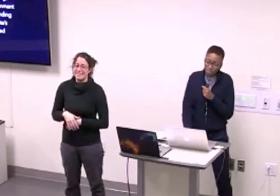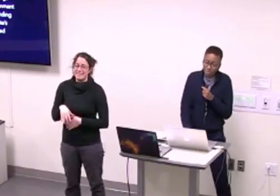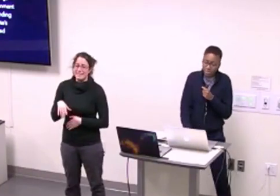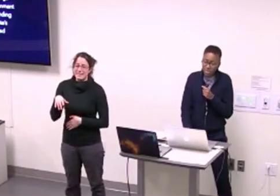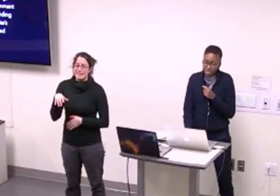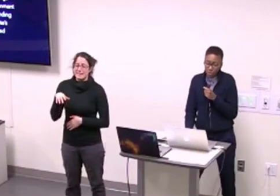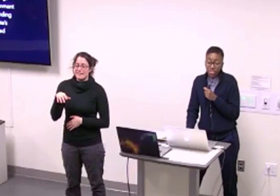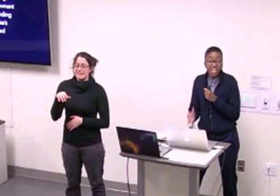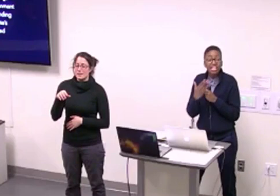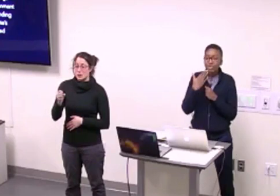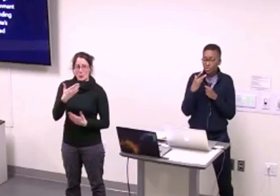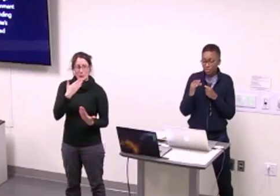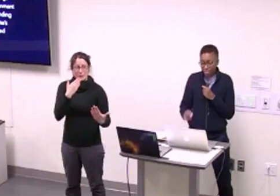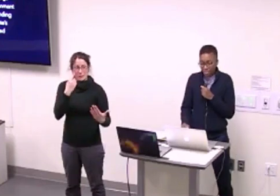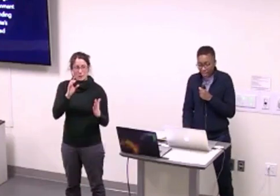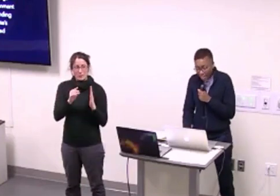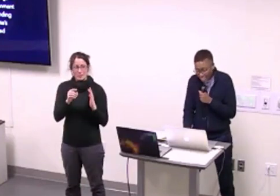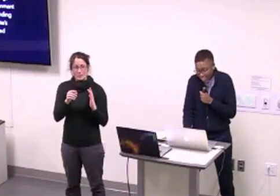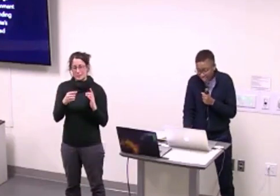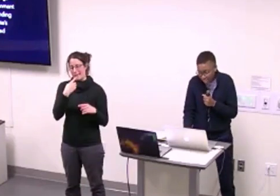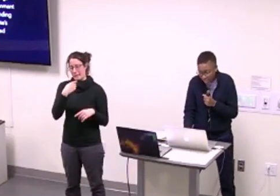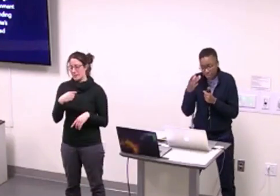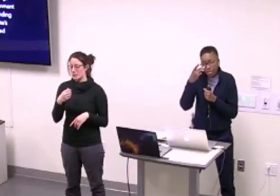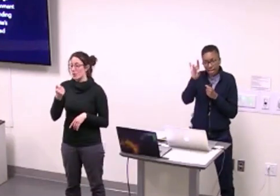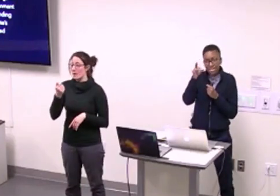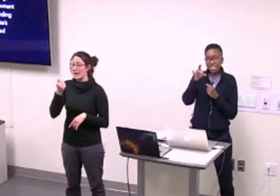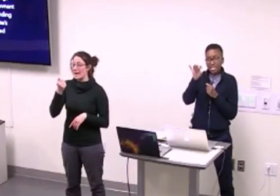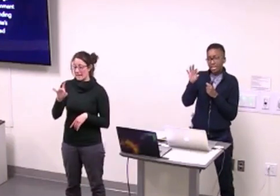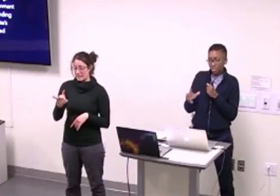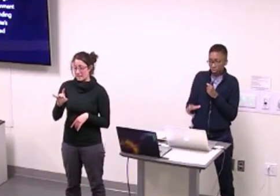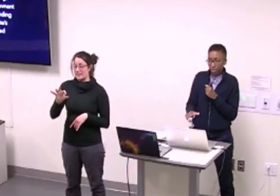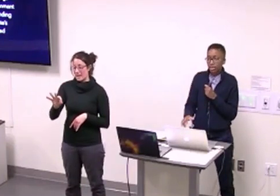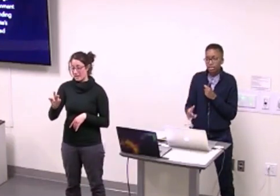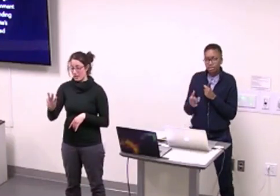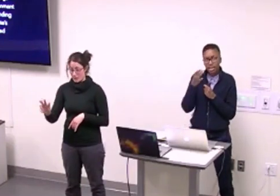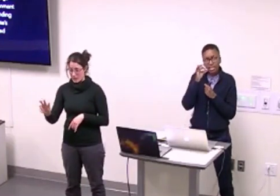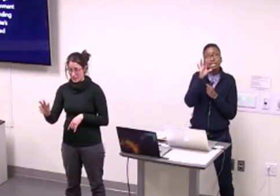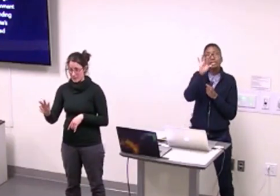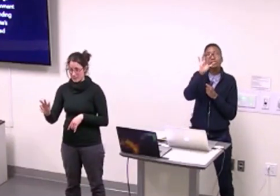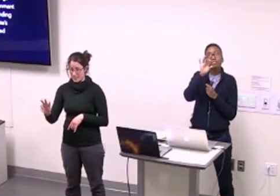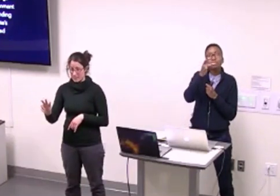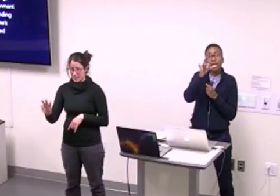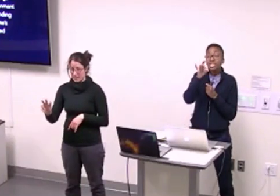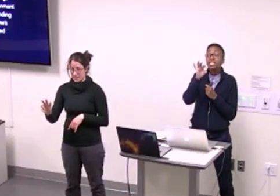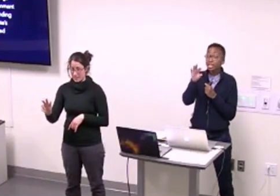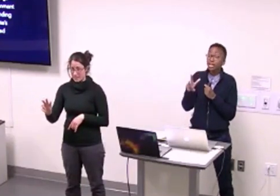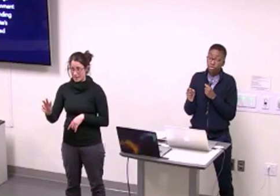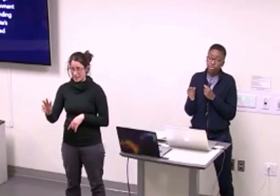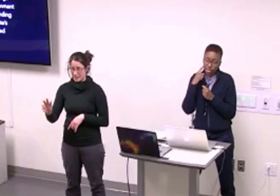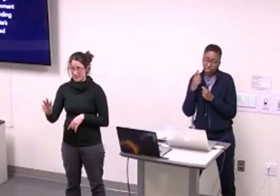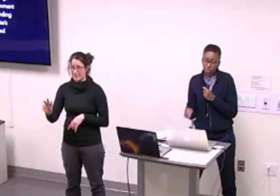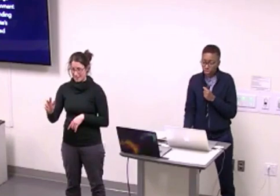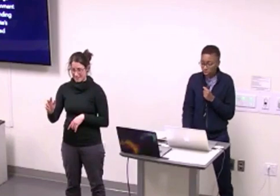So thank you, Susan: 1893, 18-- , 1893 is actually what it should say.